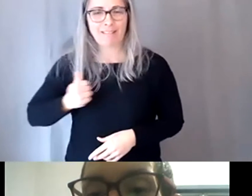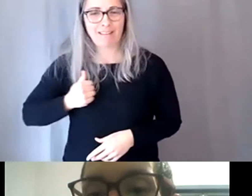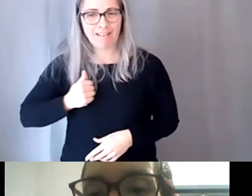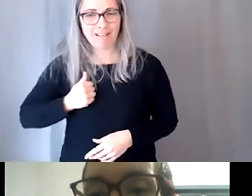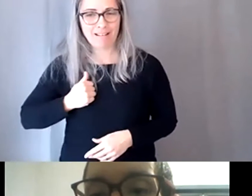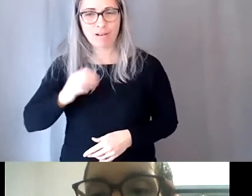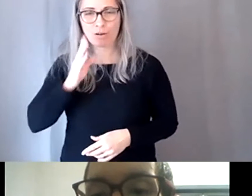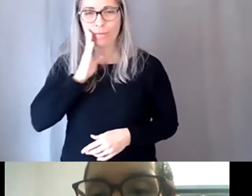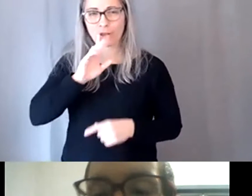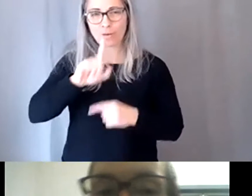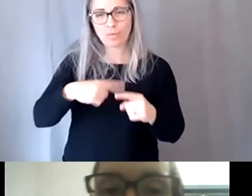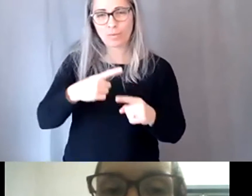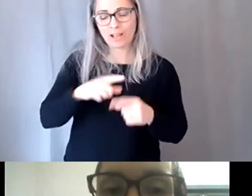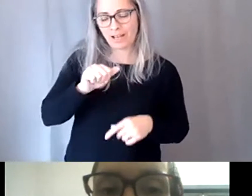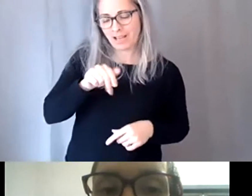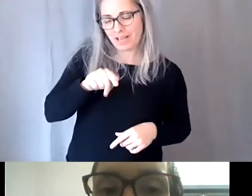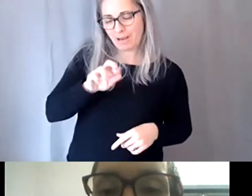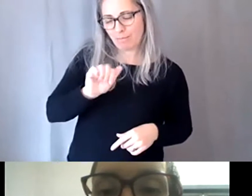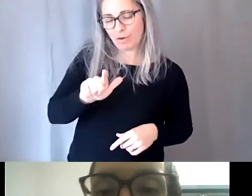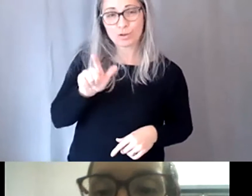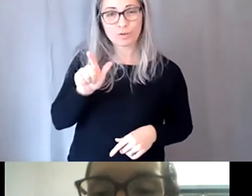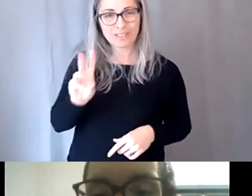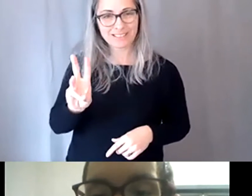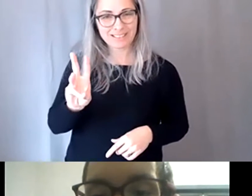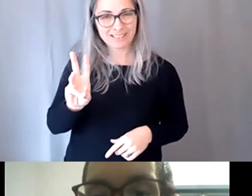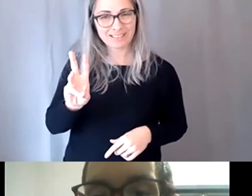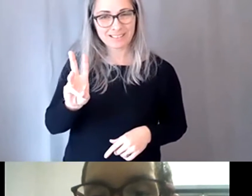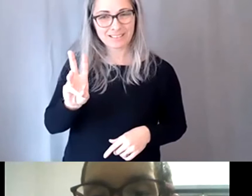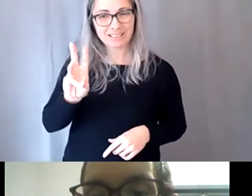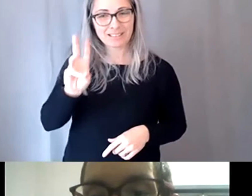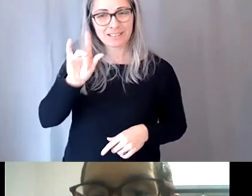on the 26th of April we have booked Petra Cuppers to